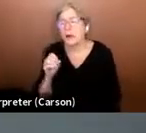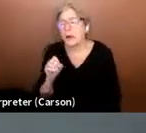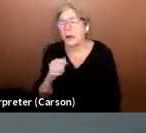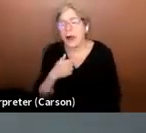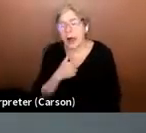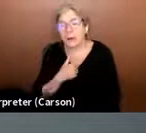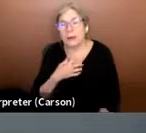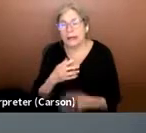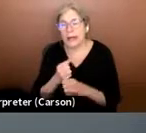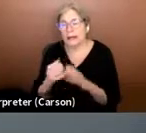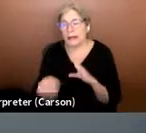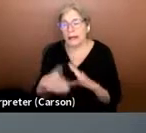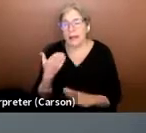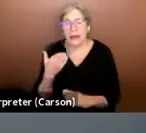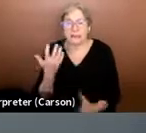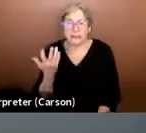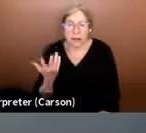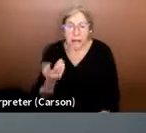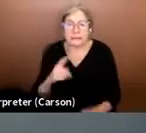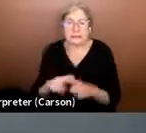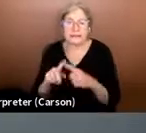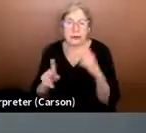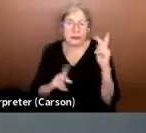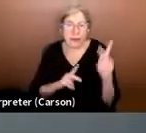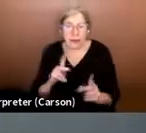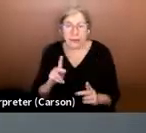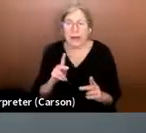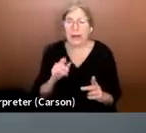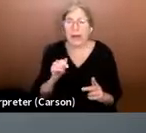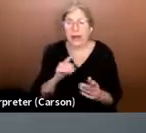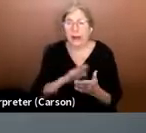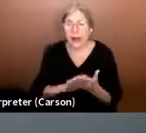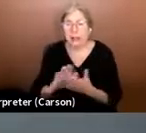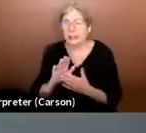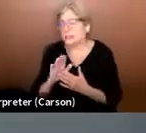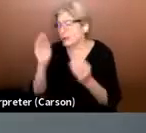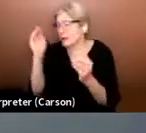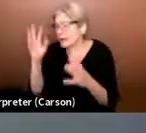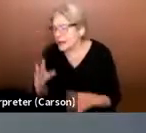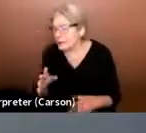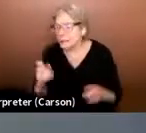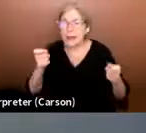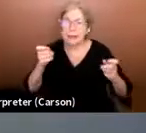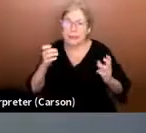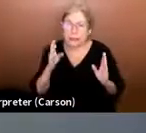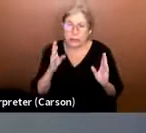e-mails from different people at colleges, professors, administrators who